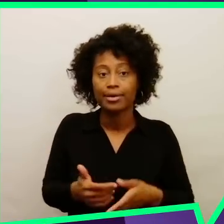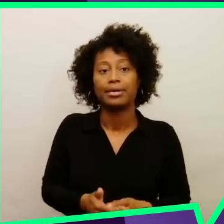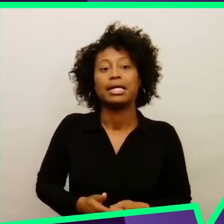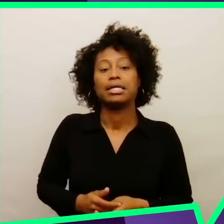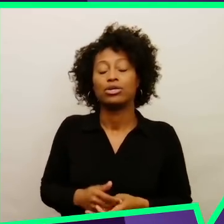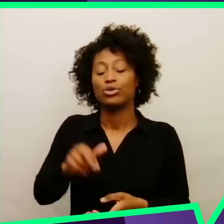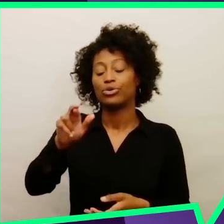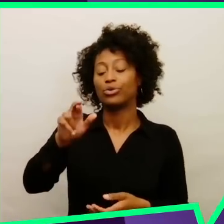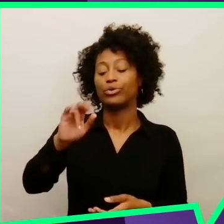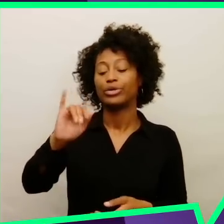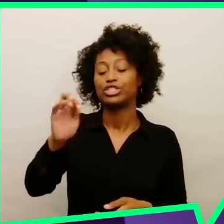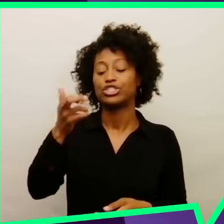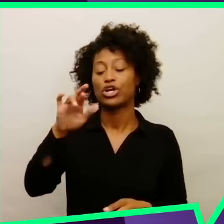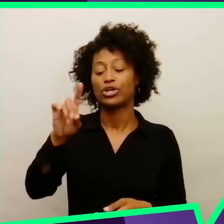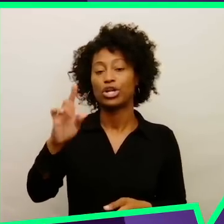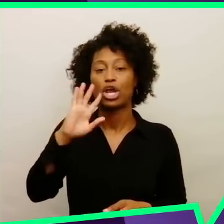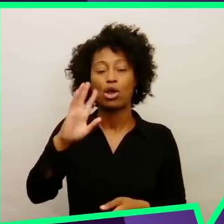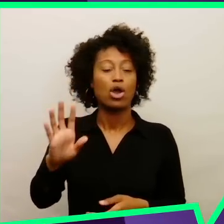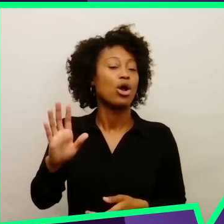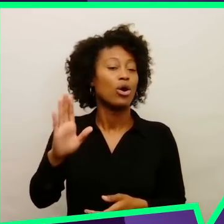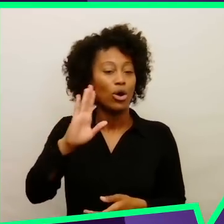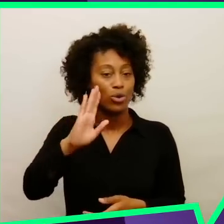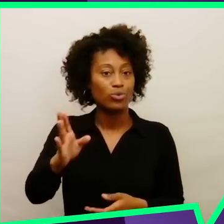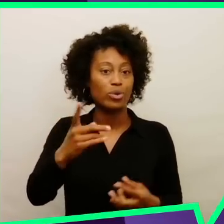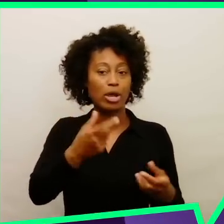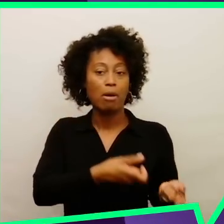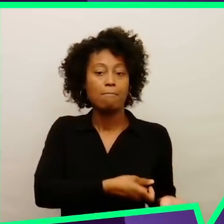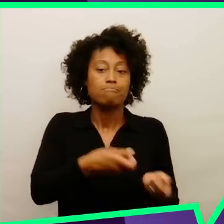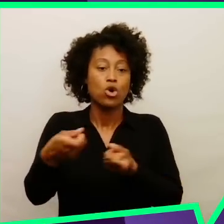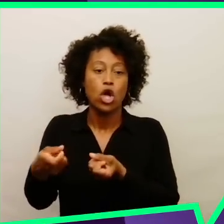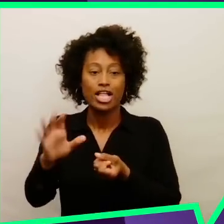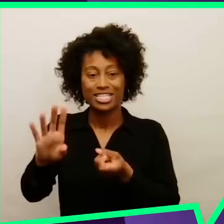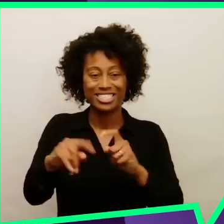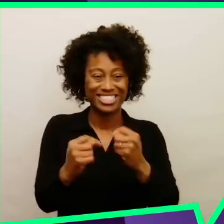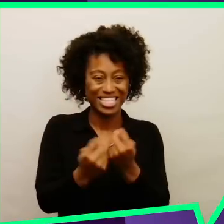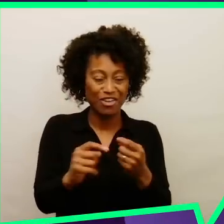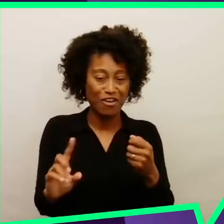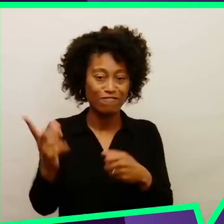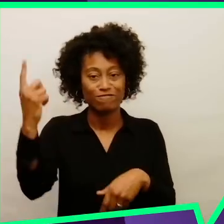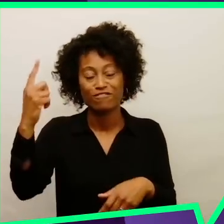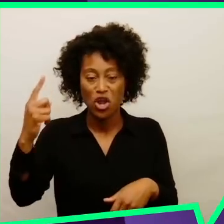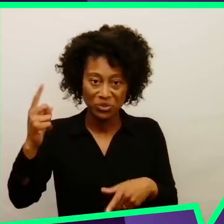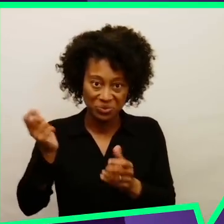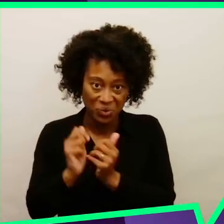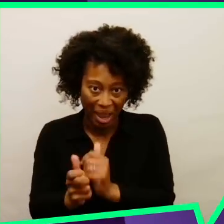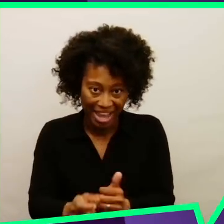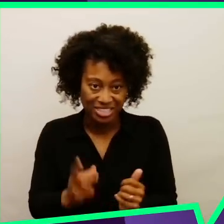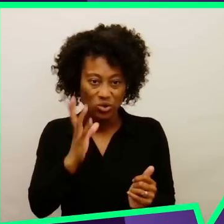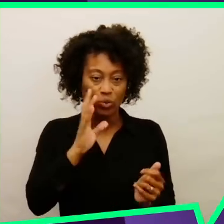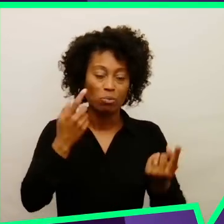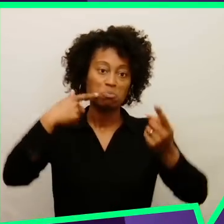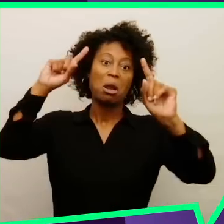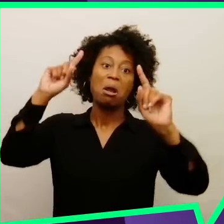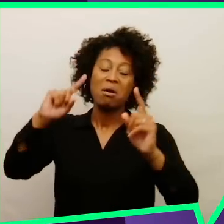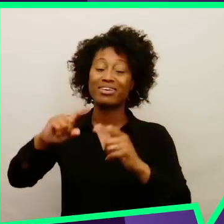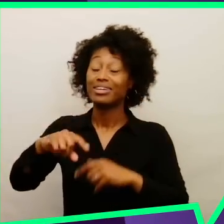here, that Richard is going to pull it out for this team, this first team on this first race here.